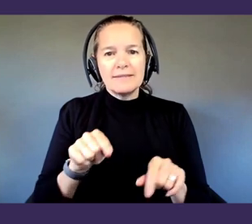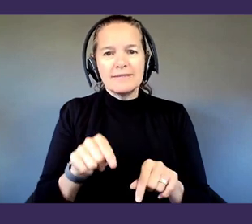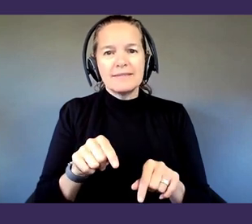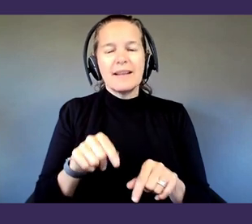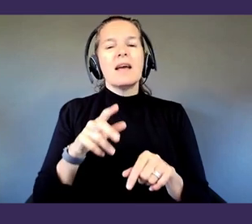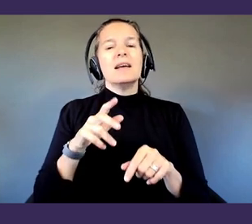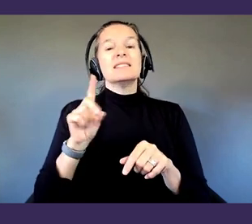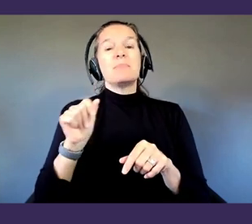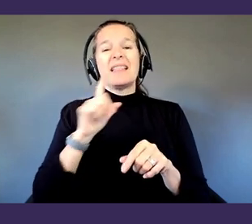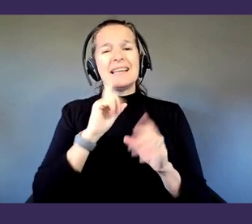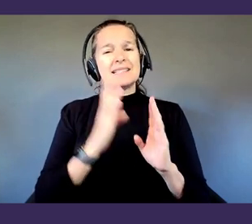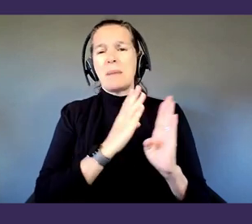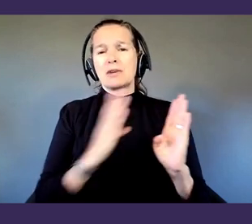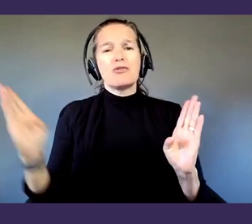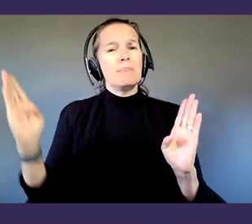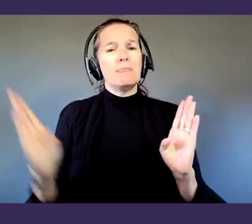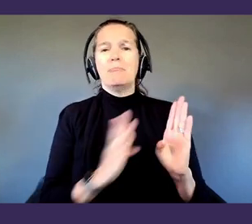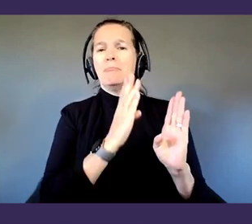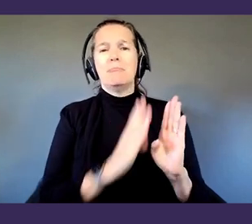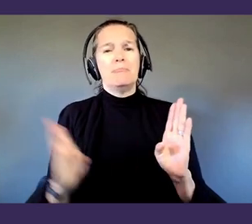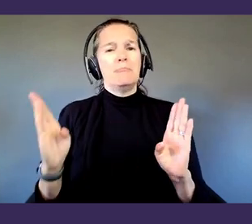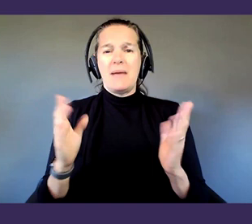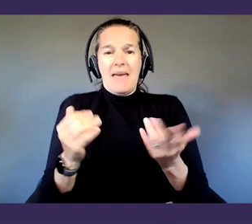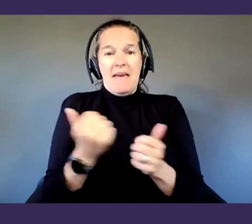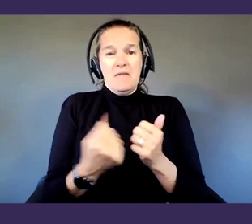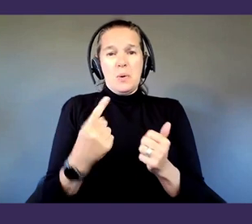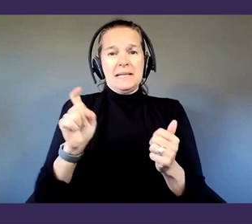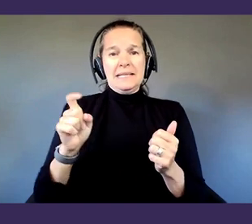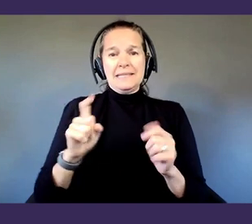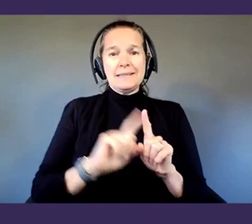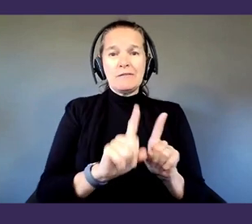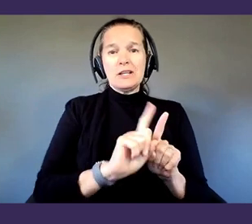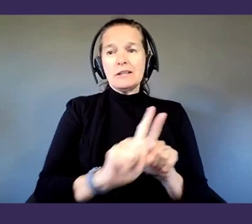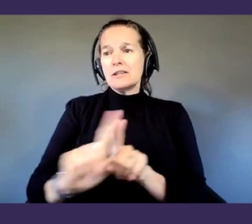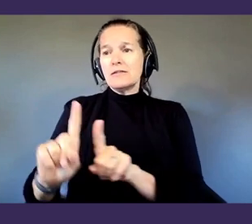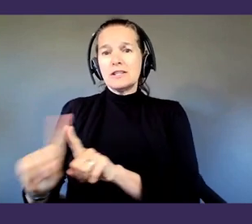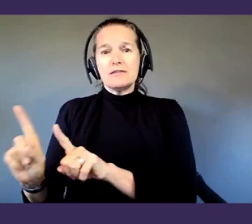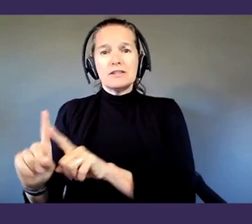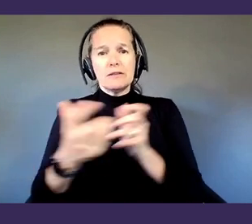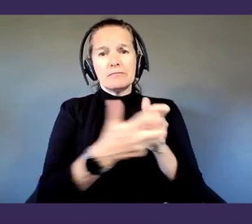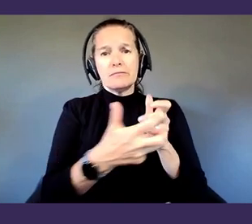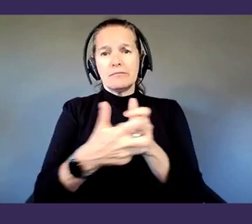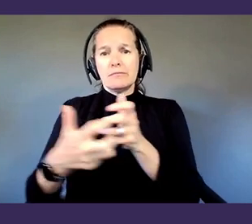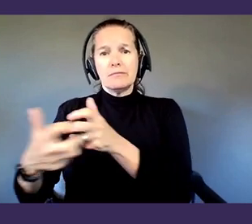So everyone needs something different. And so too, SDM agreements look different for everyone,